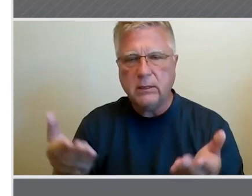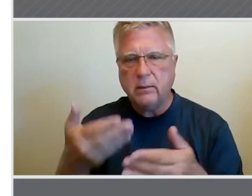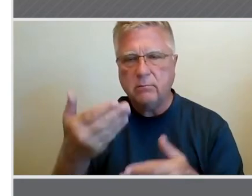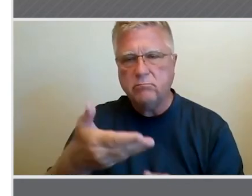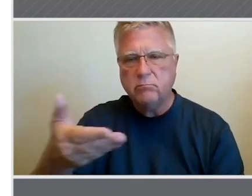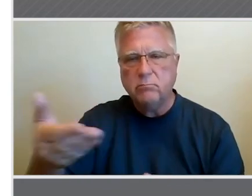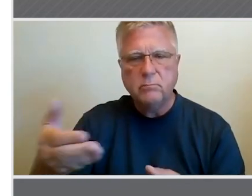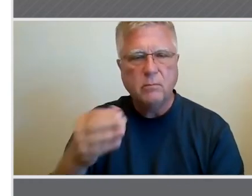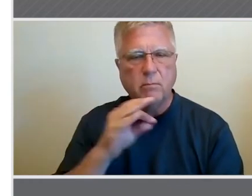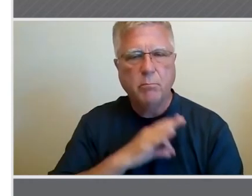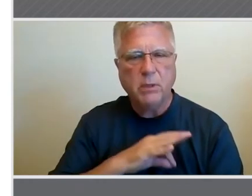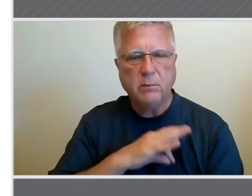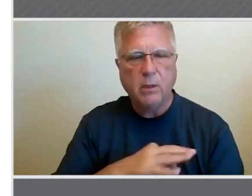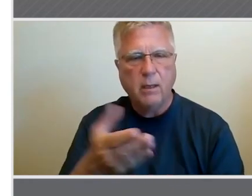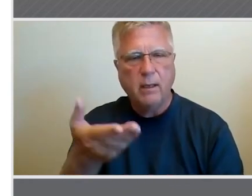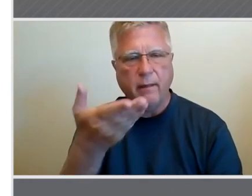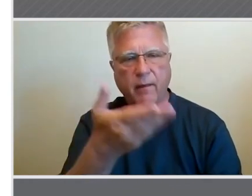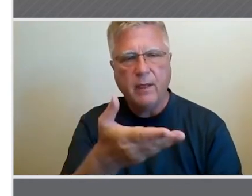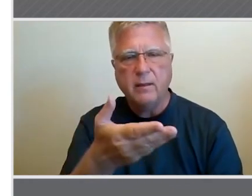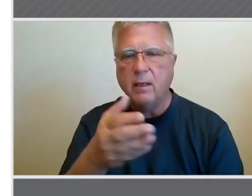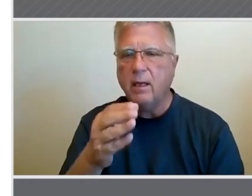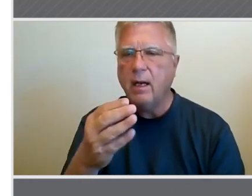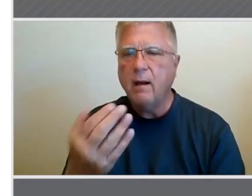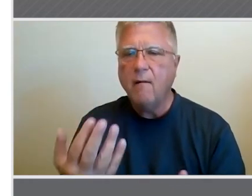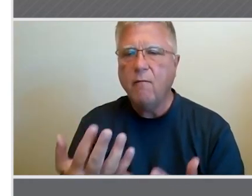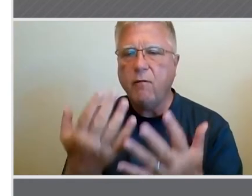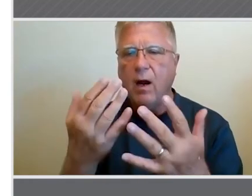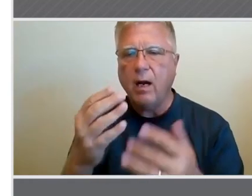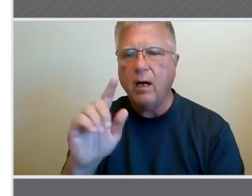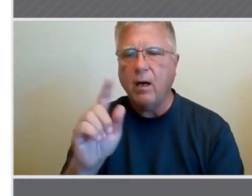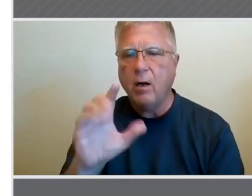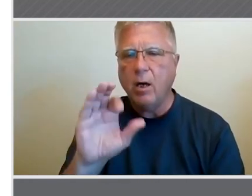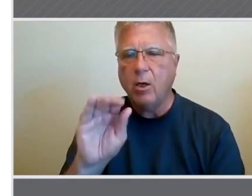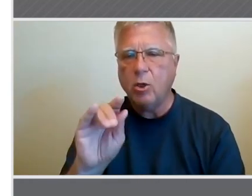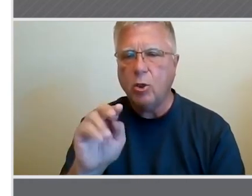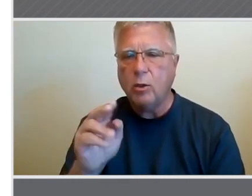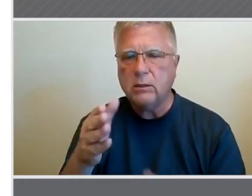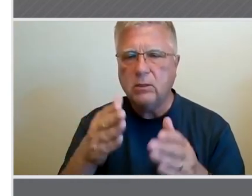This is the fire on Carson street which resident emergency demolition.